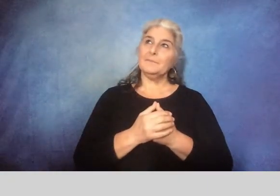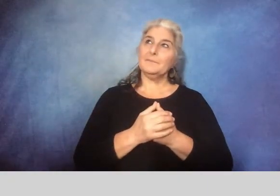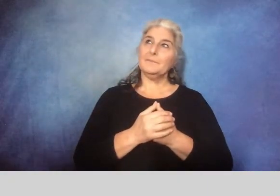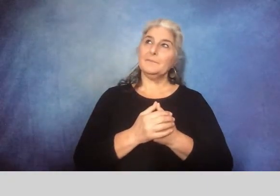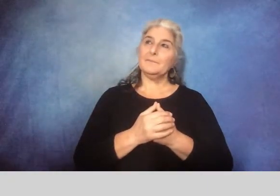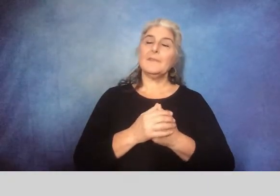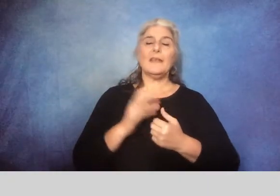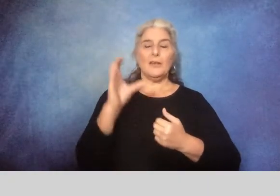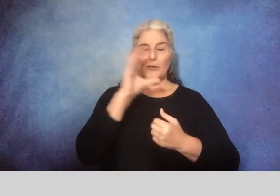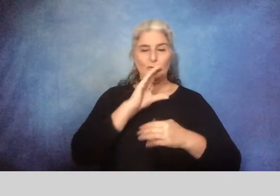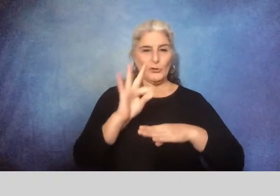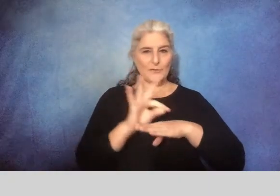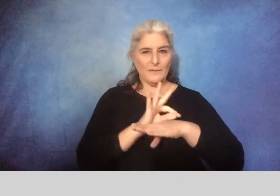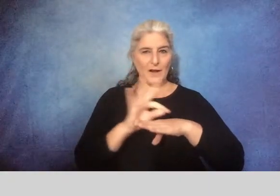function under search class.